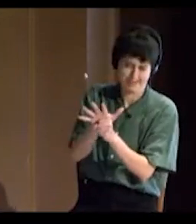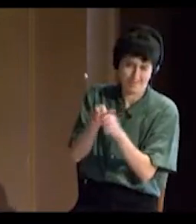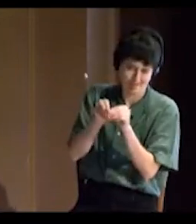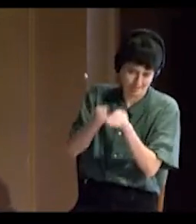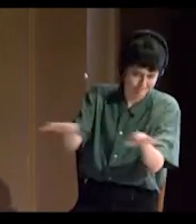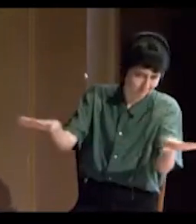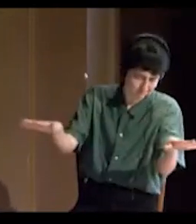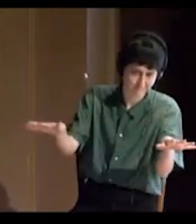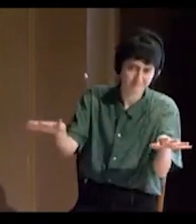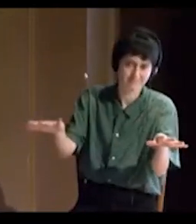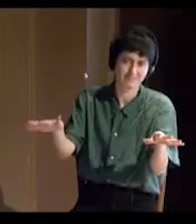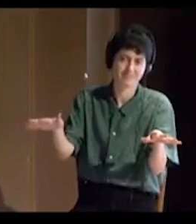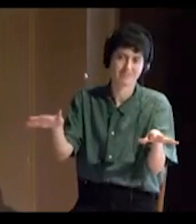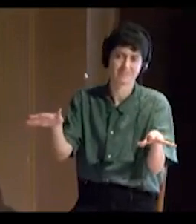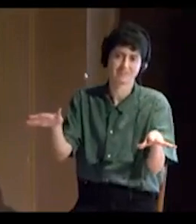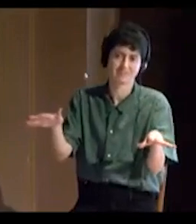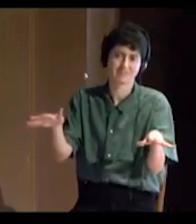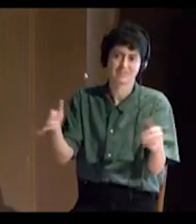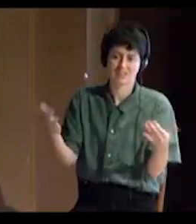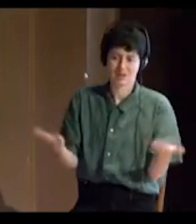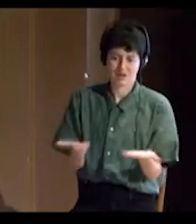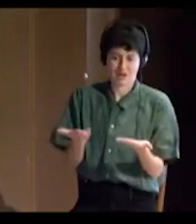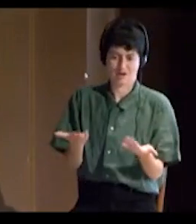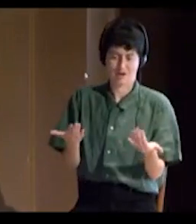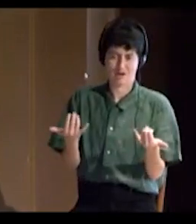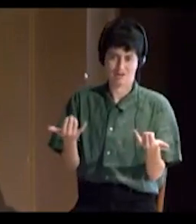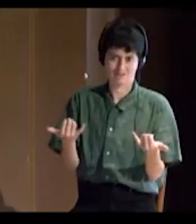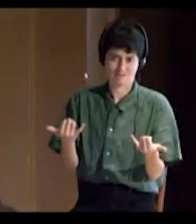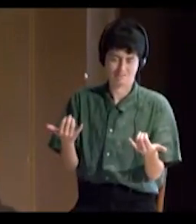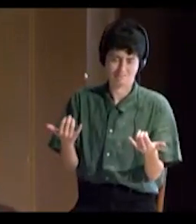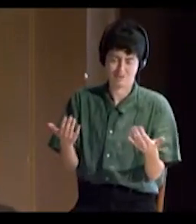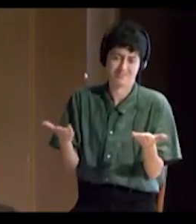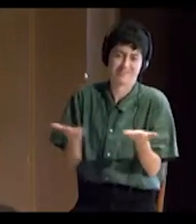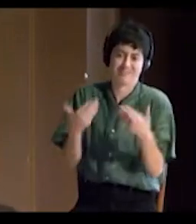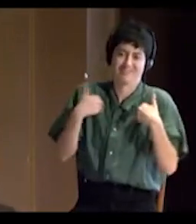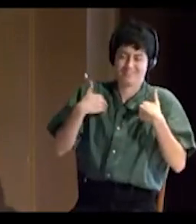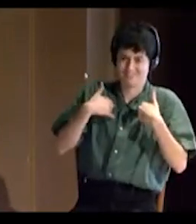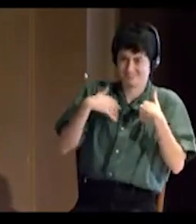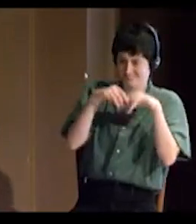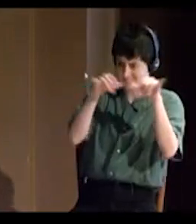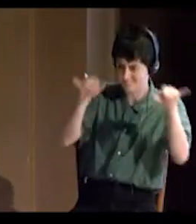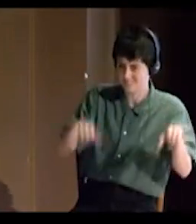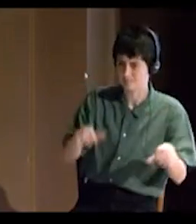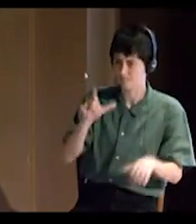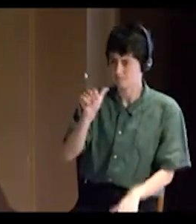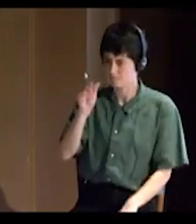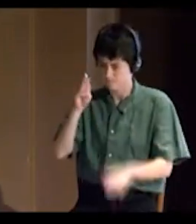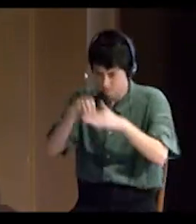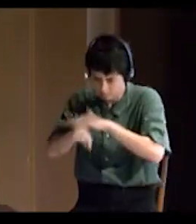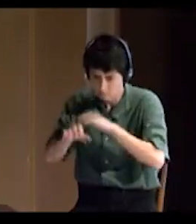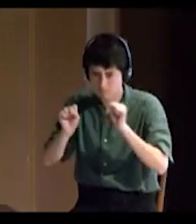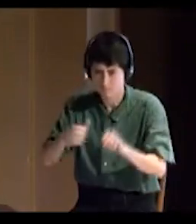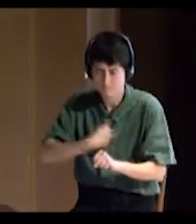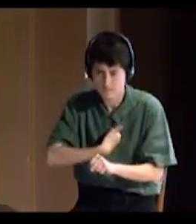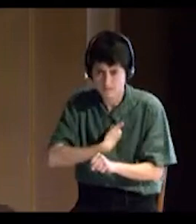where I could go into the lab all by myself, but I couldn't have anyone else there. And I was trying to learn a new method for generating genomic data.